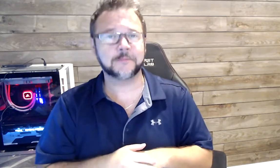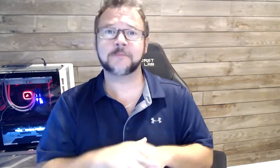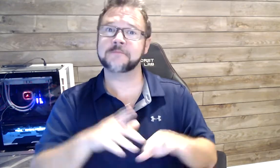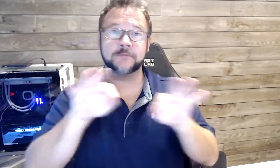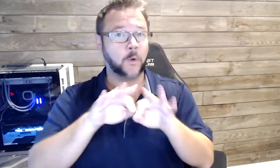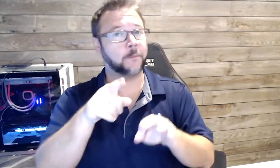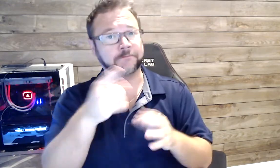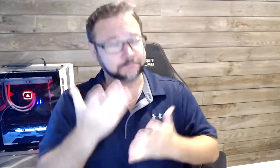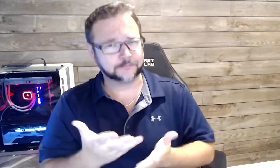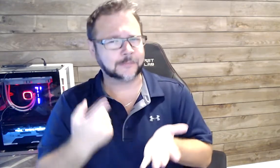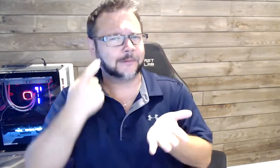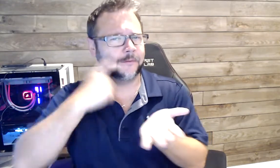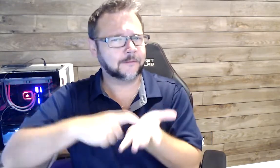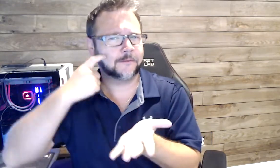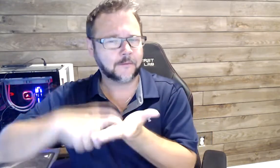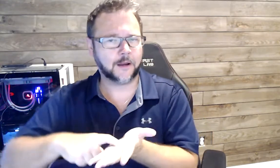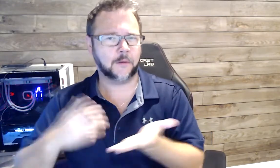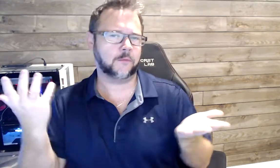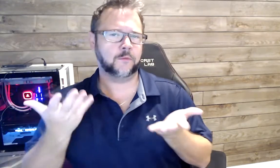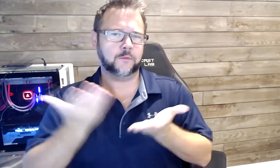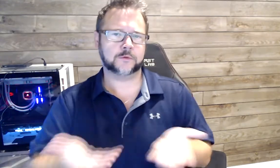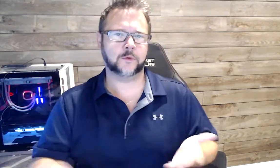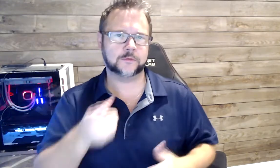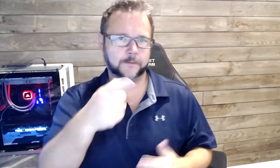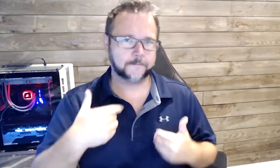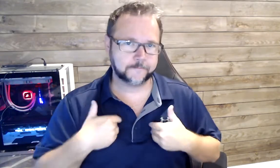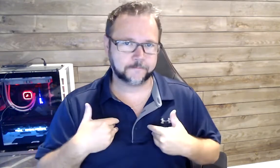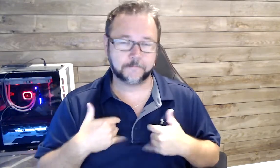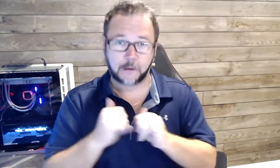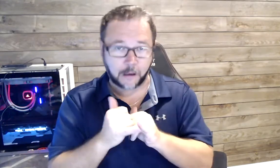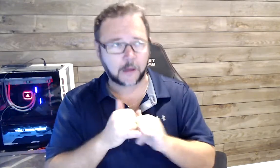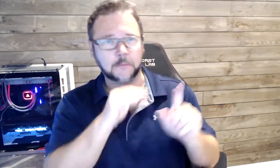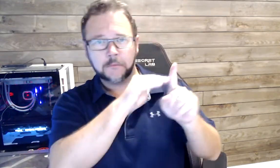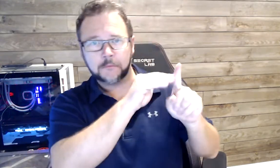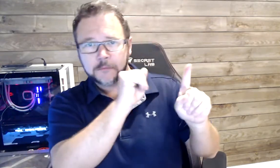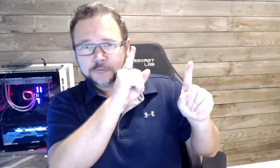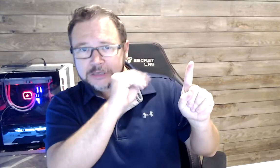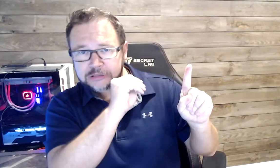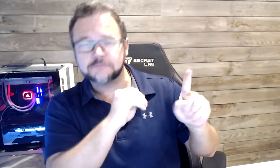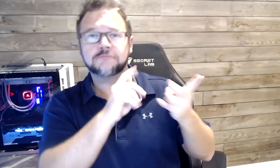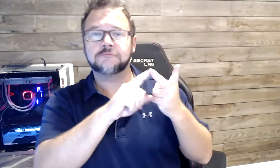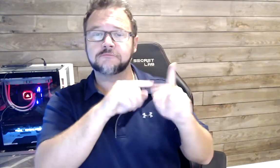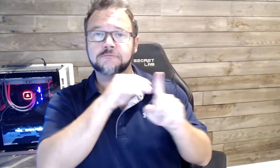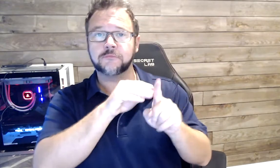Take note of what resources are available to you by asking your adminstration,